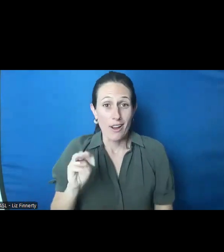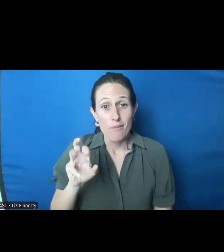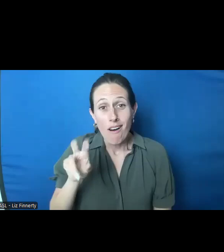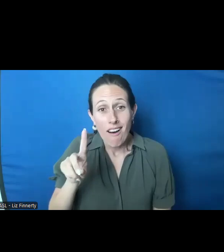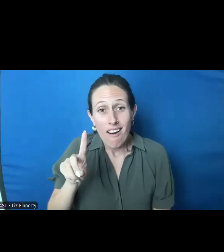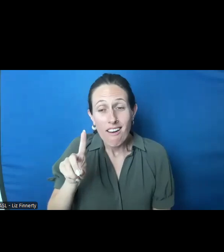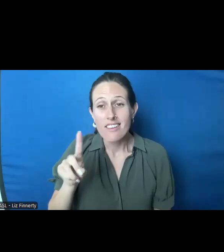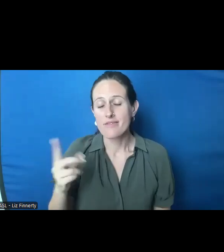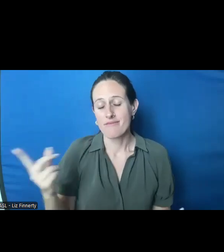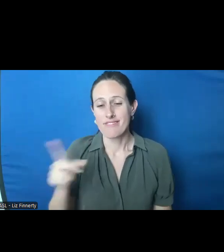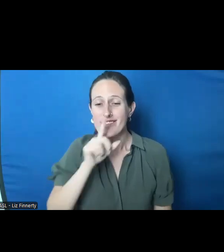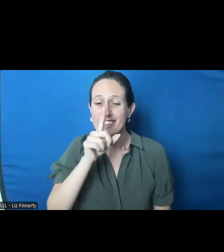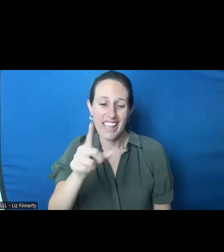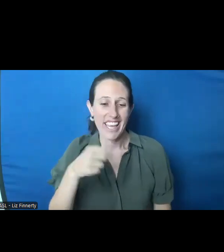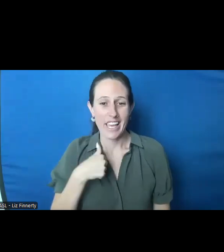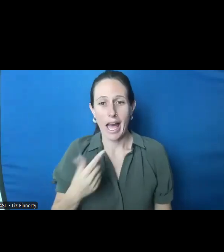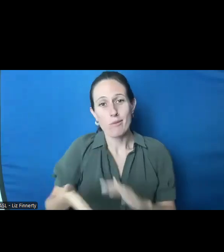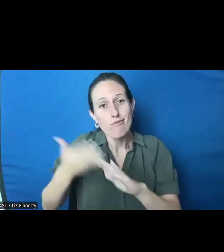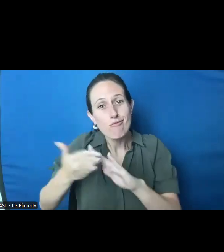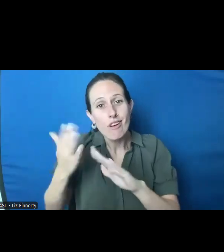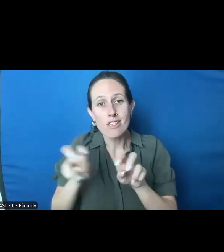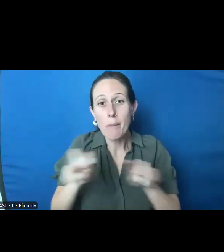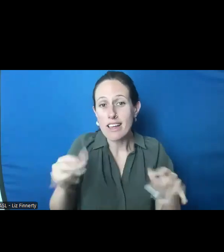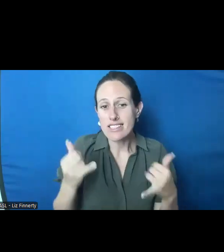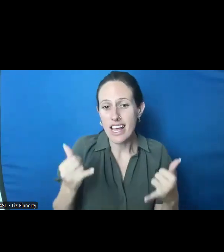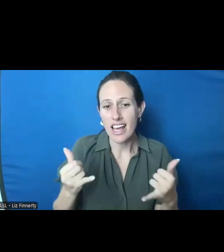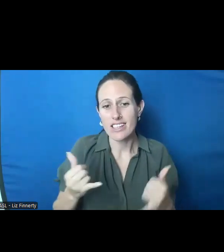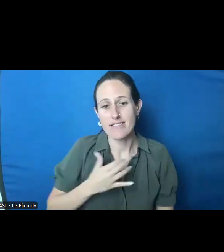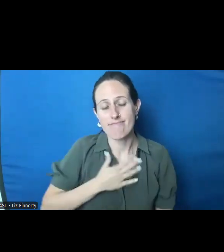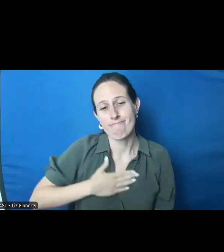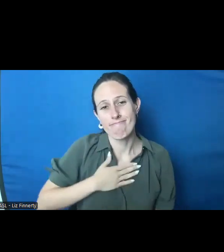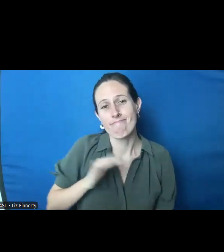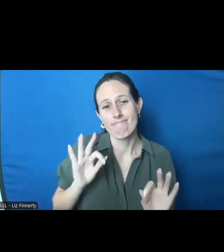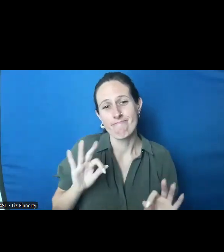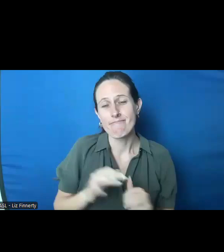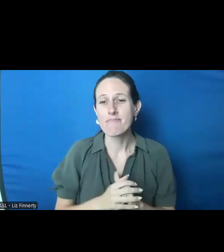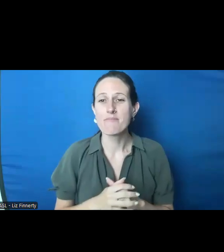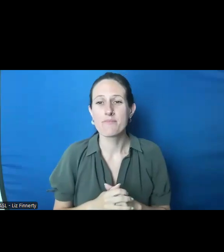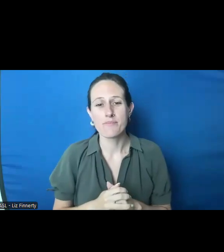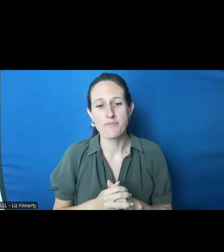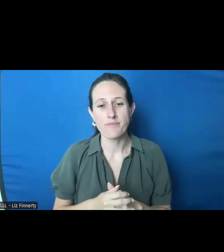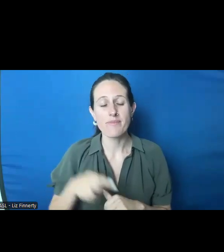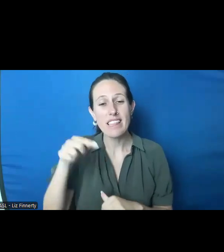y beard. It is a pleasure to be a moderator for disability